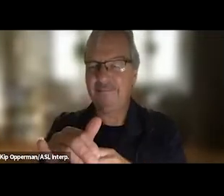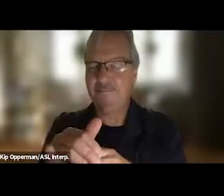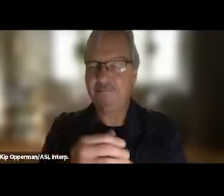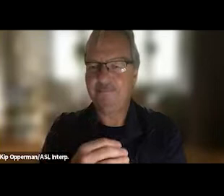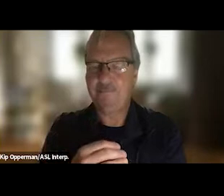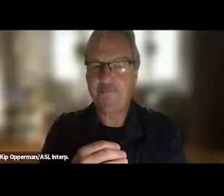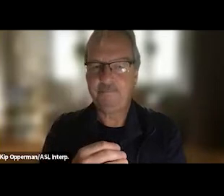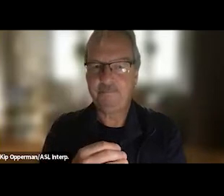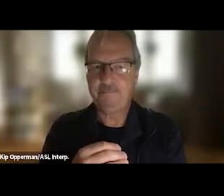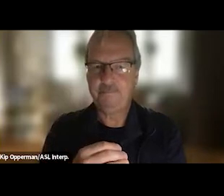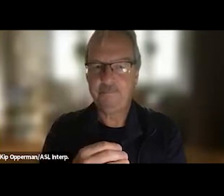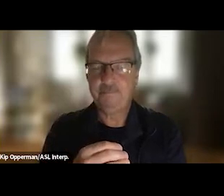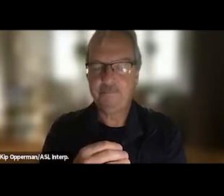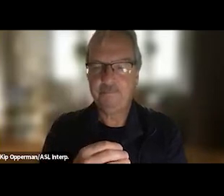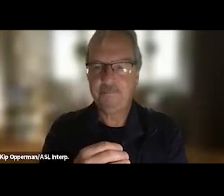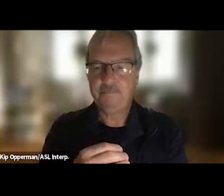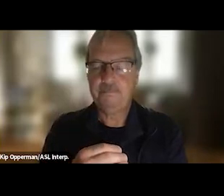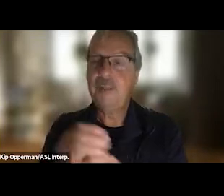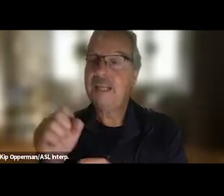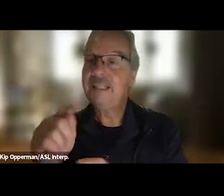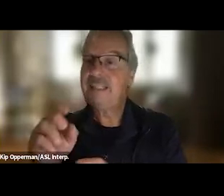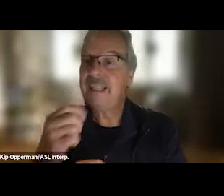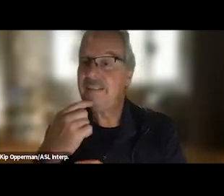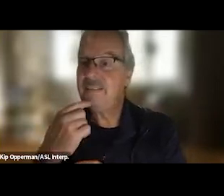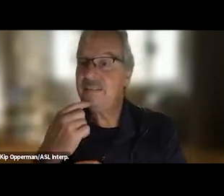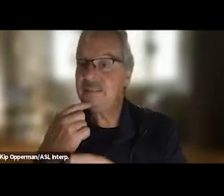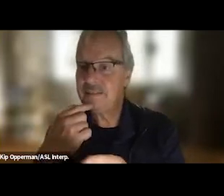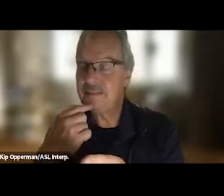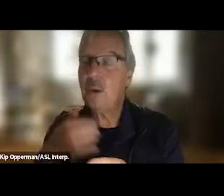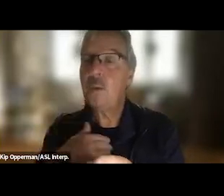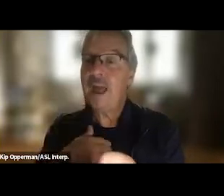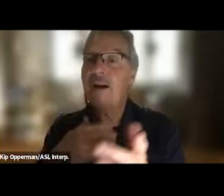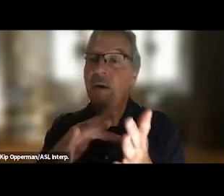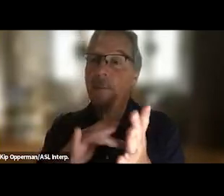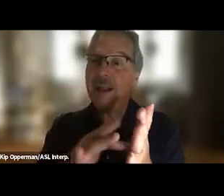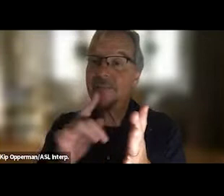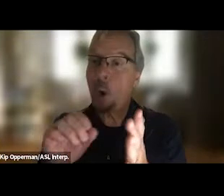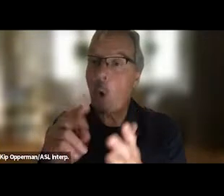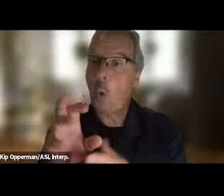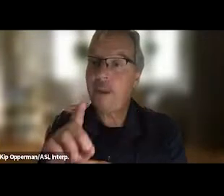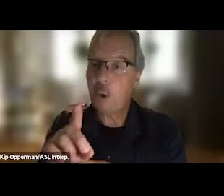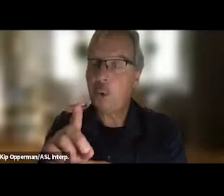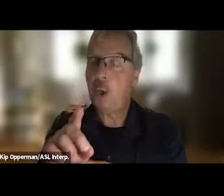And as Steve talked about, we know we have these medications for opioid disorder also referred to as medication assisted treatment.